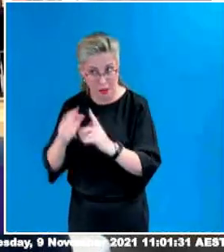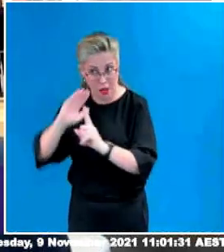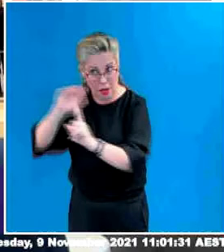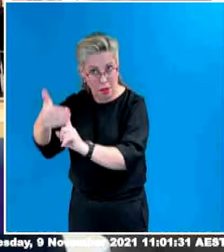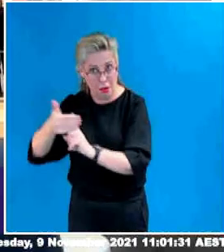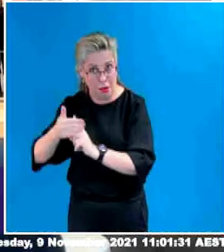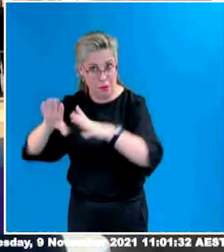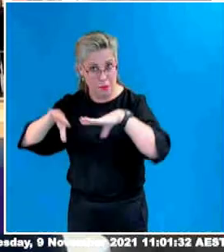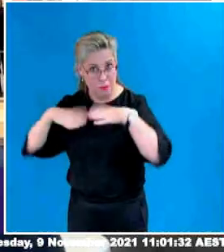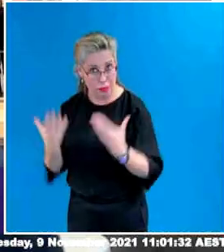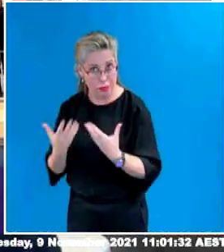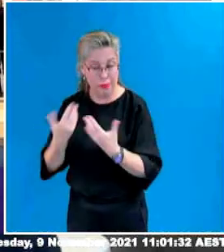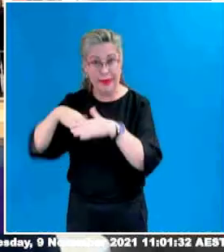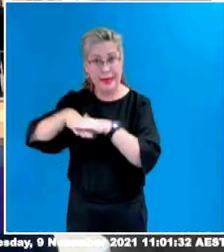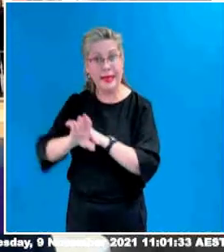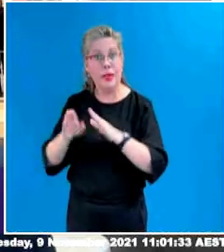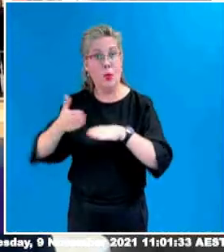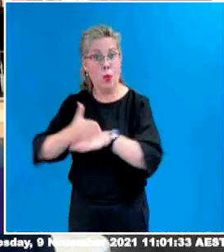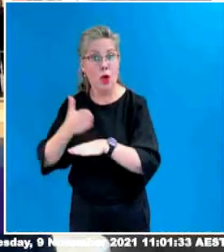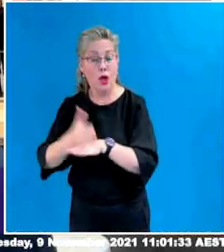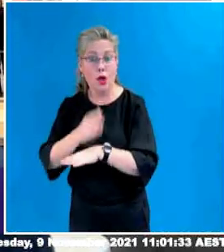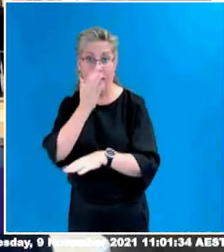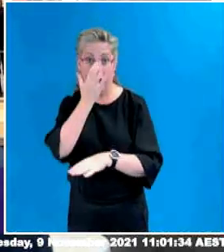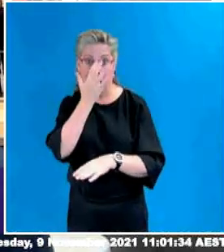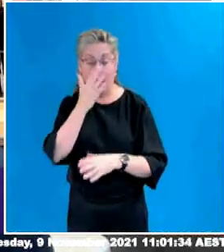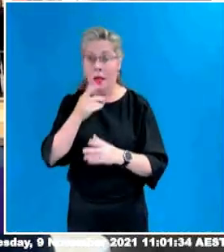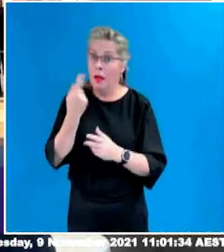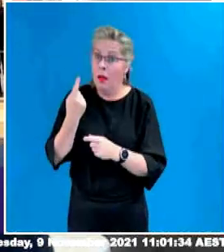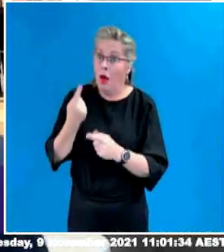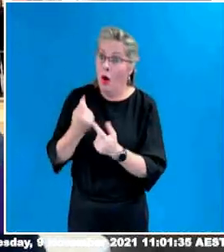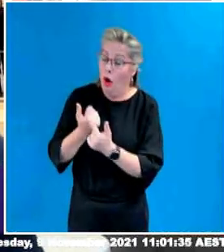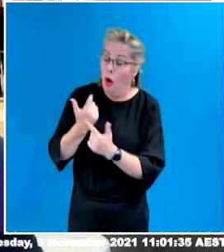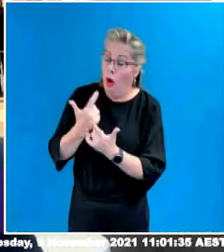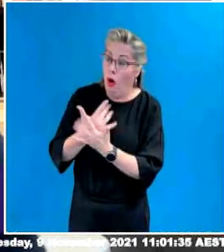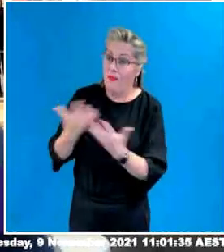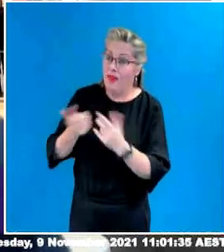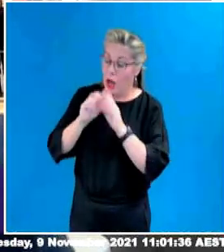Often primarily focused in the workplace but not only that, it's a broader remit than that.